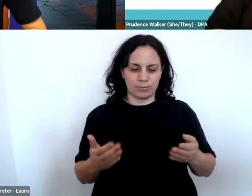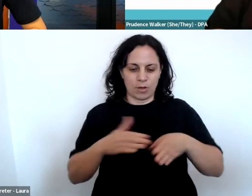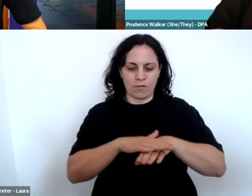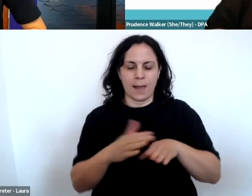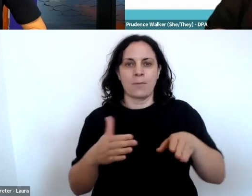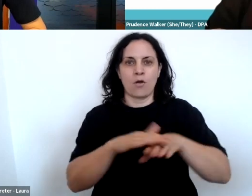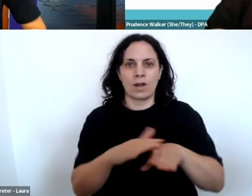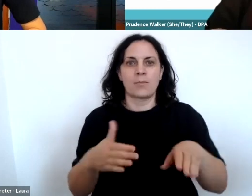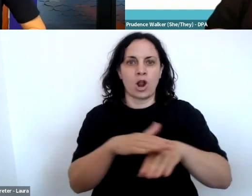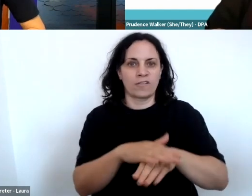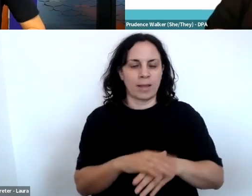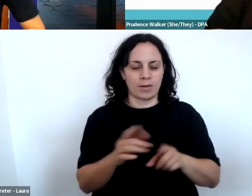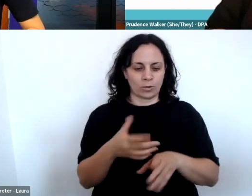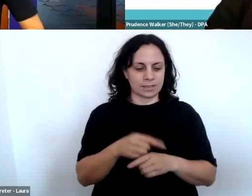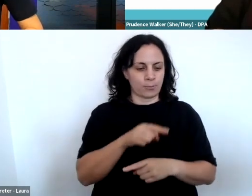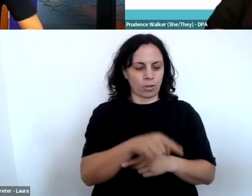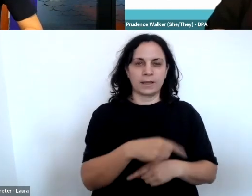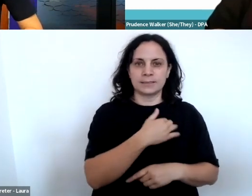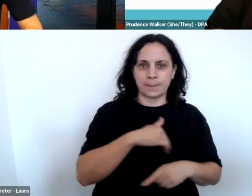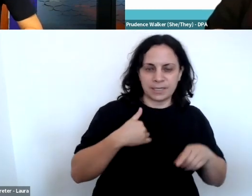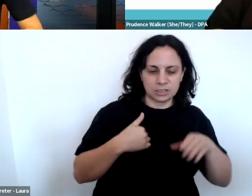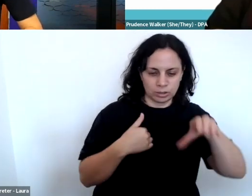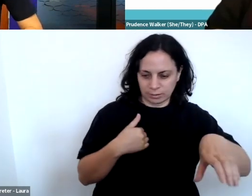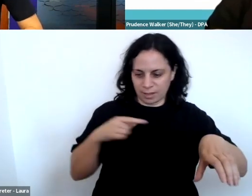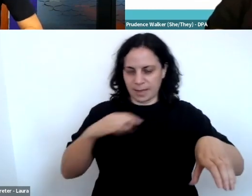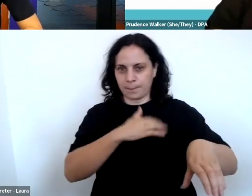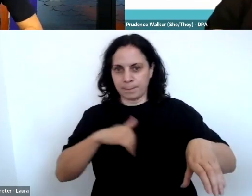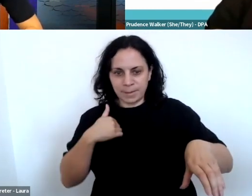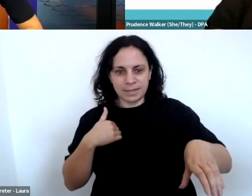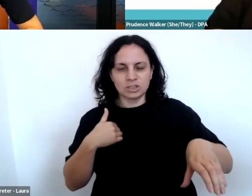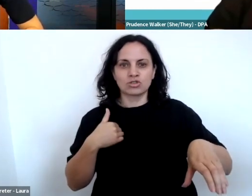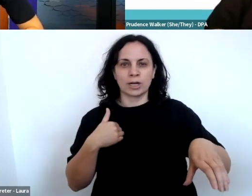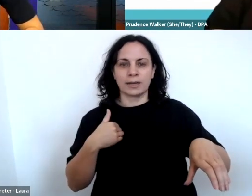that you may not have much of an answer for some of the questions that I will ask.